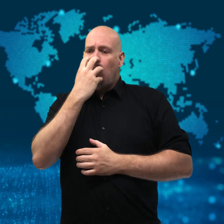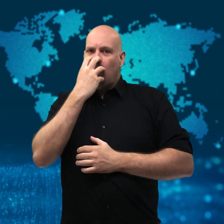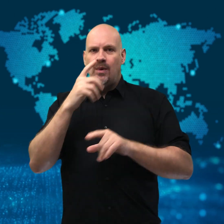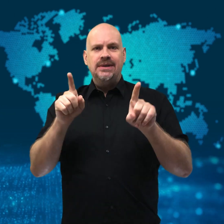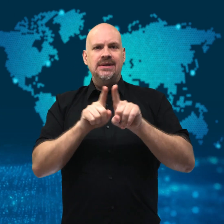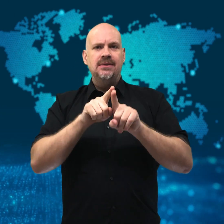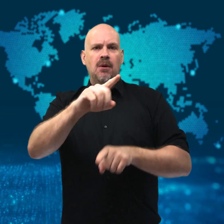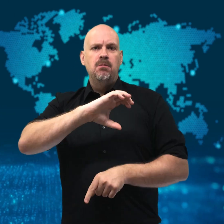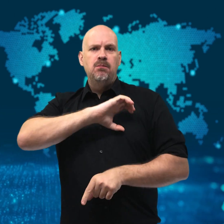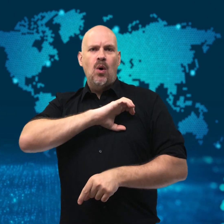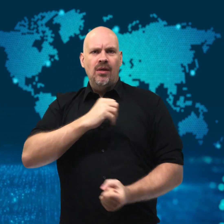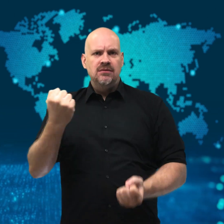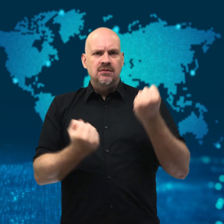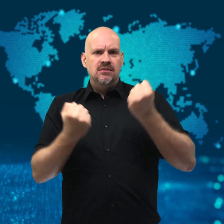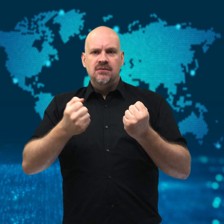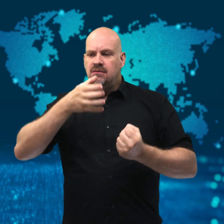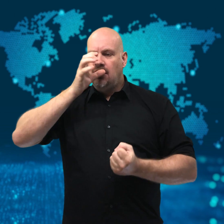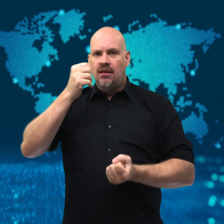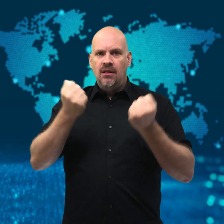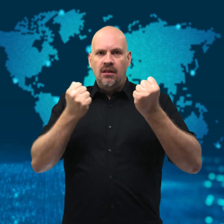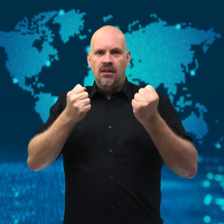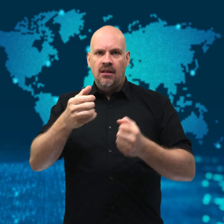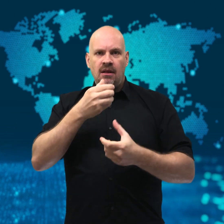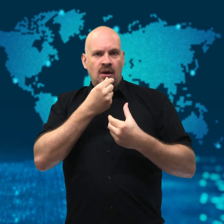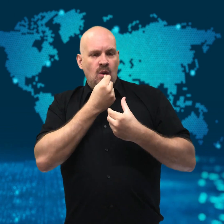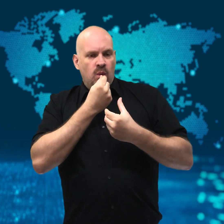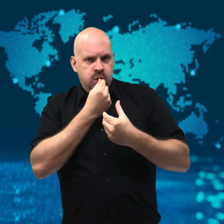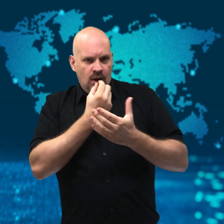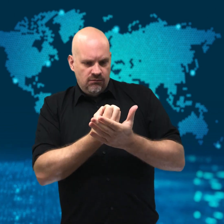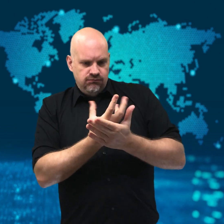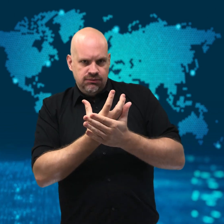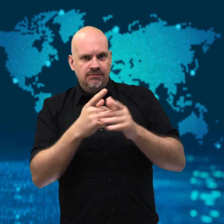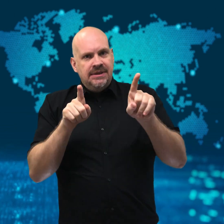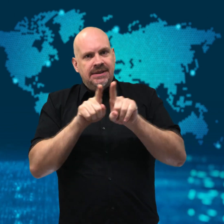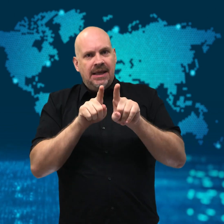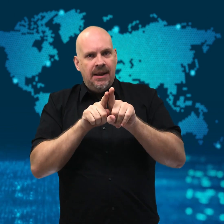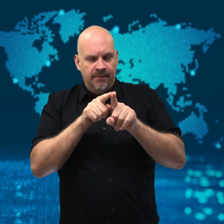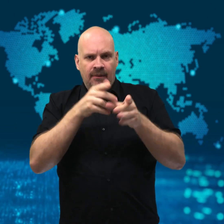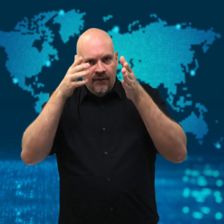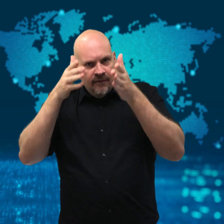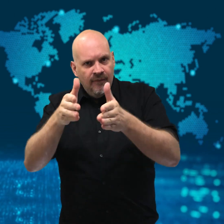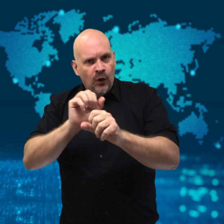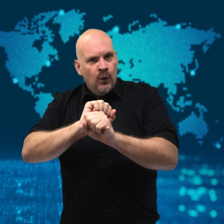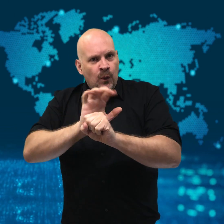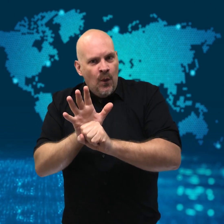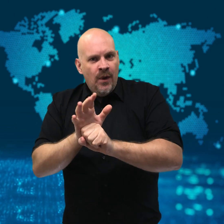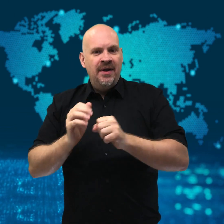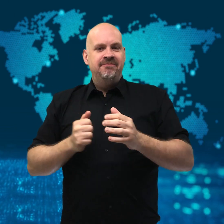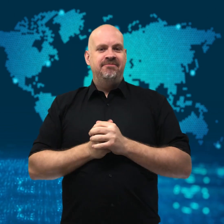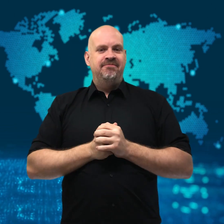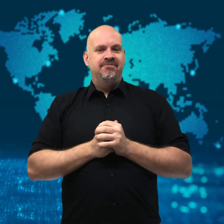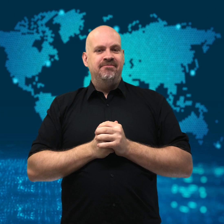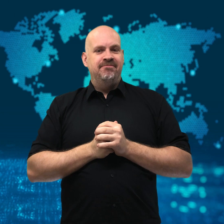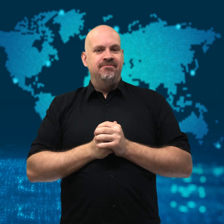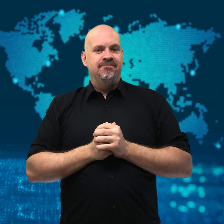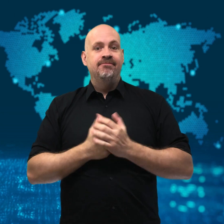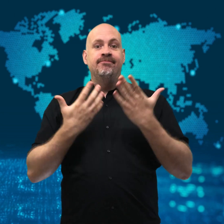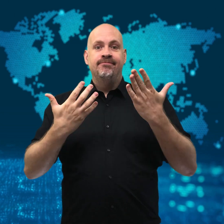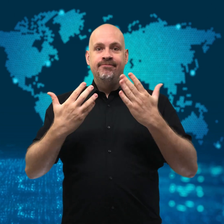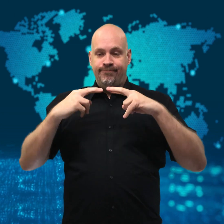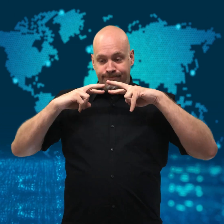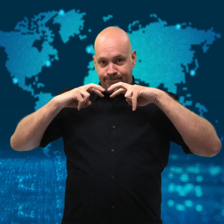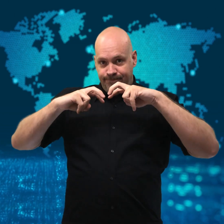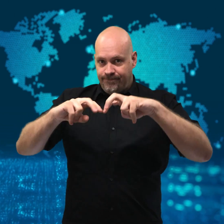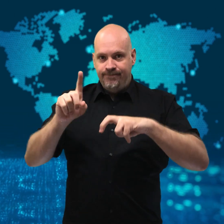Research is being done on using dogs in airports to detect people